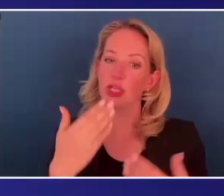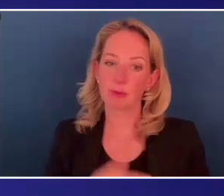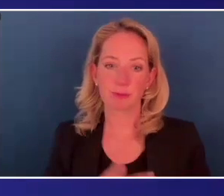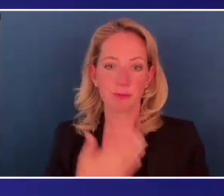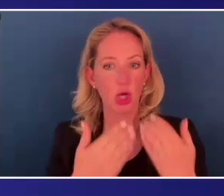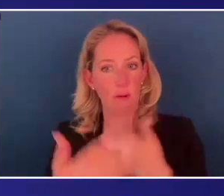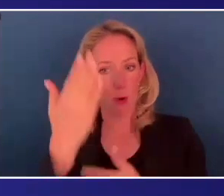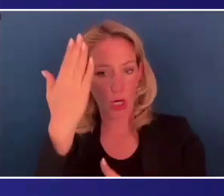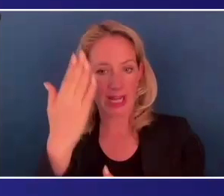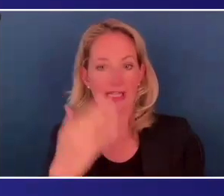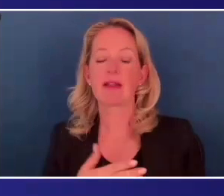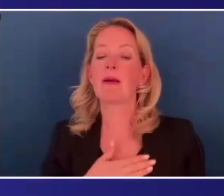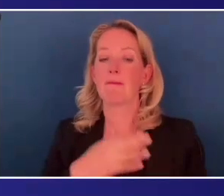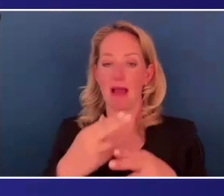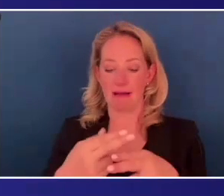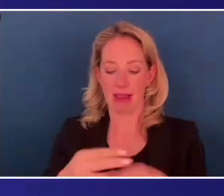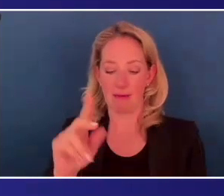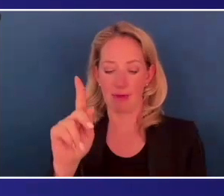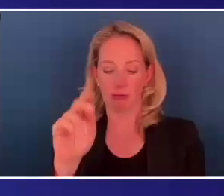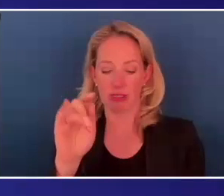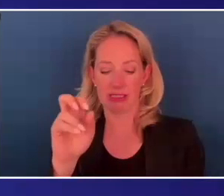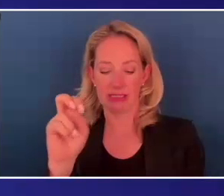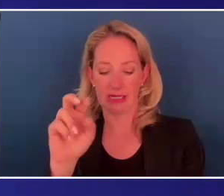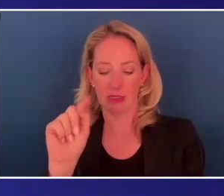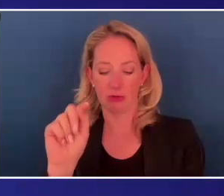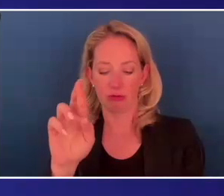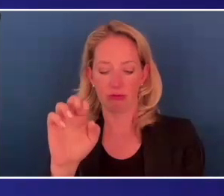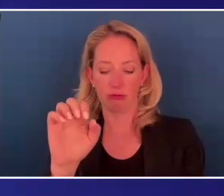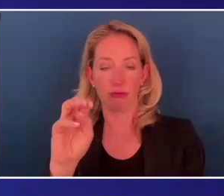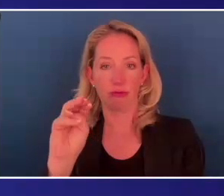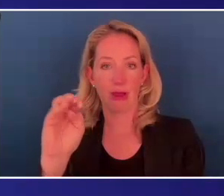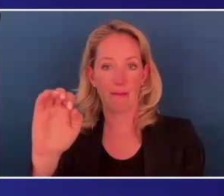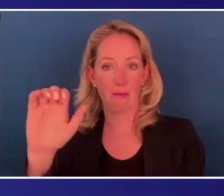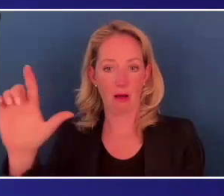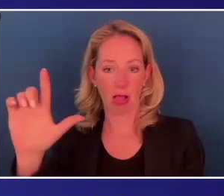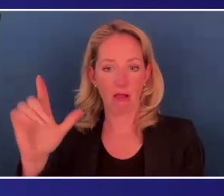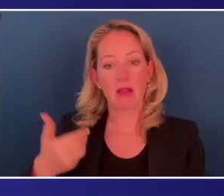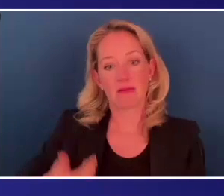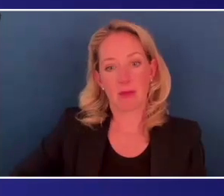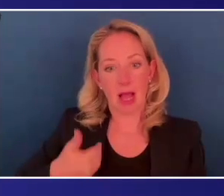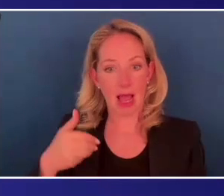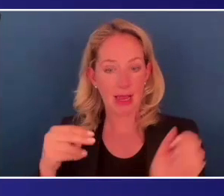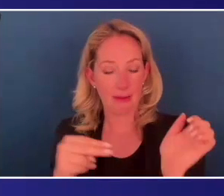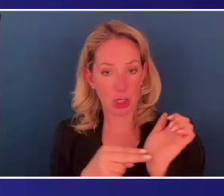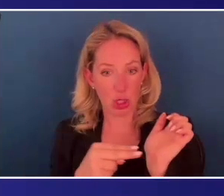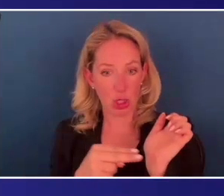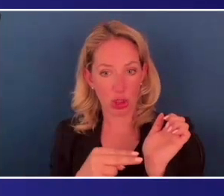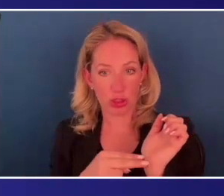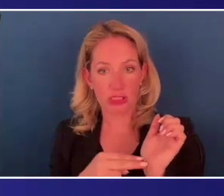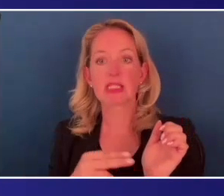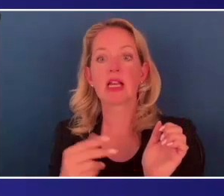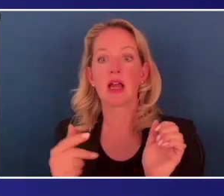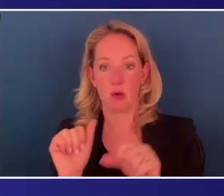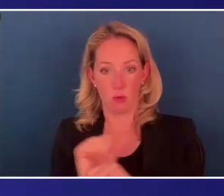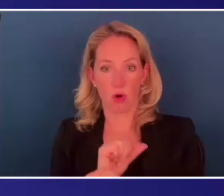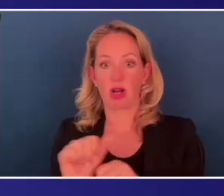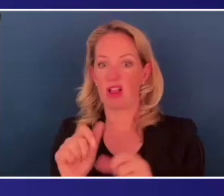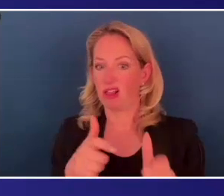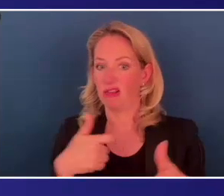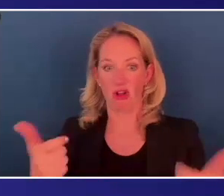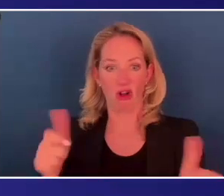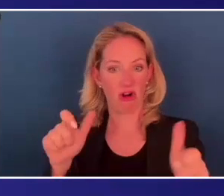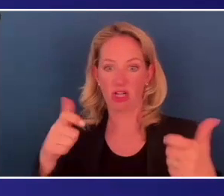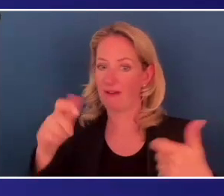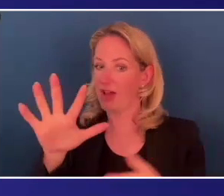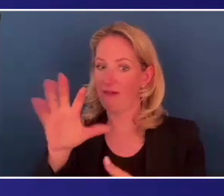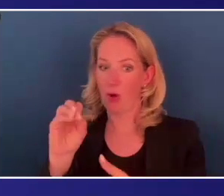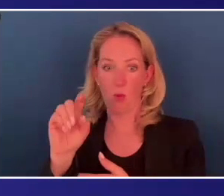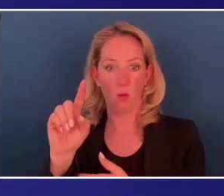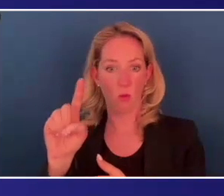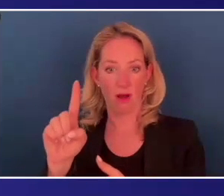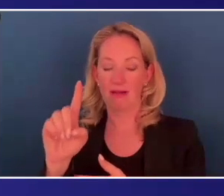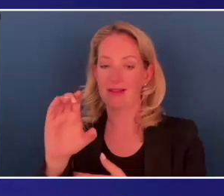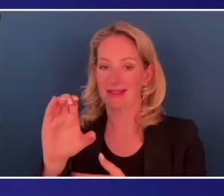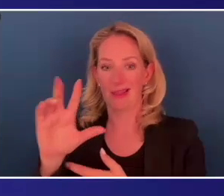My name is Kristen Trammell. I am a nurse in a very large 5 0 1 c 3 nonprofit health care organization.